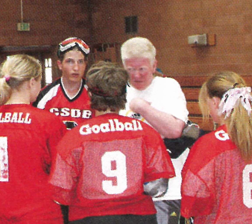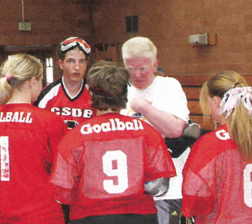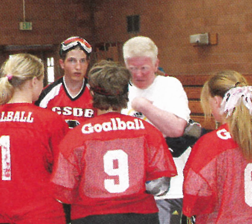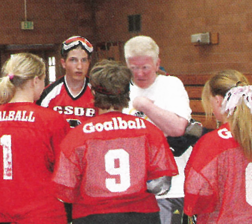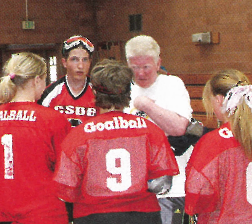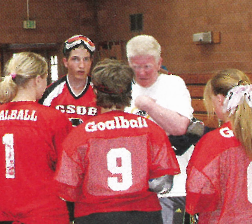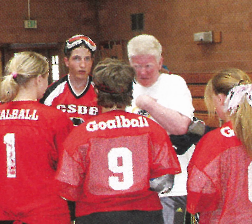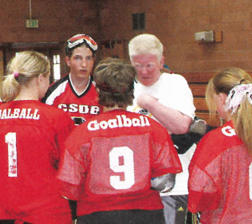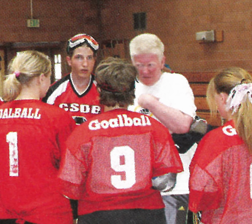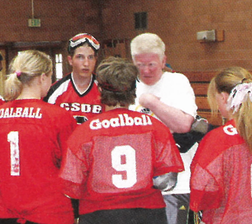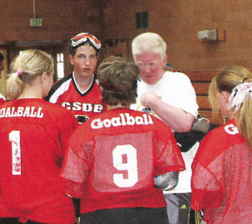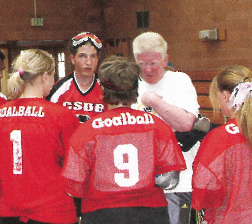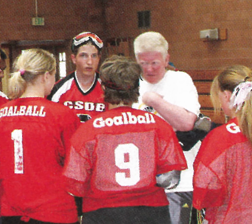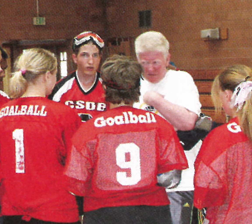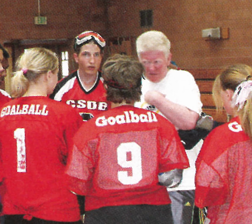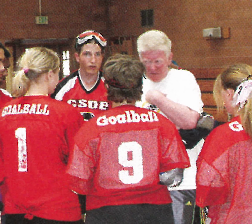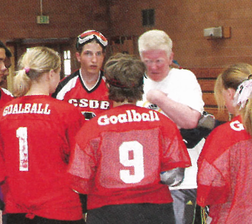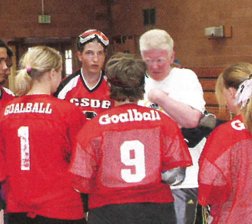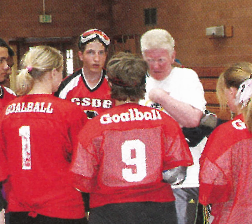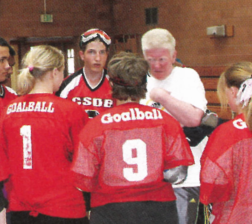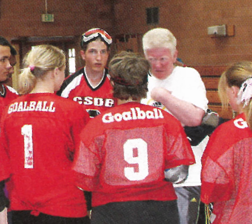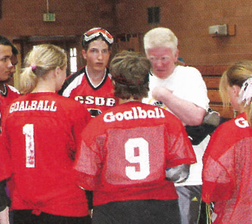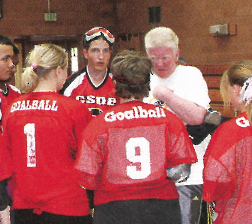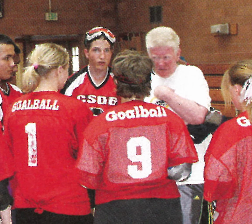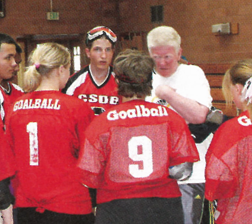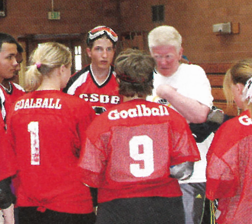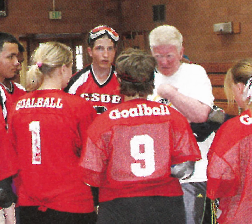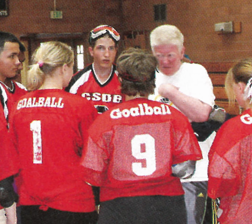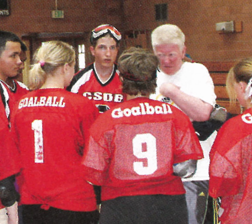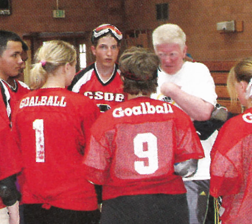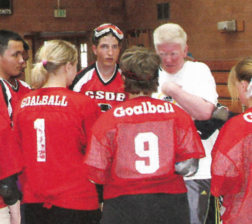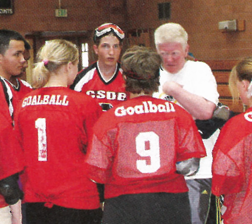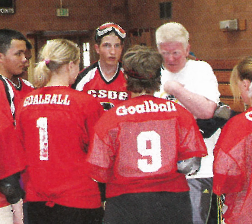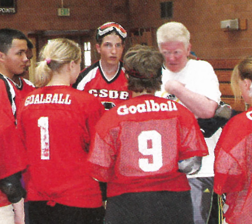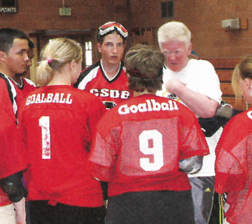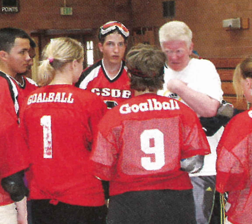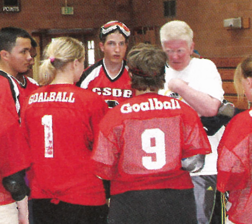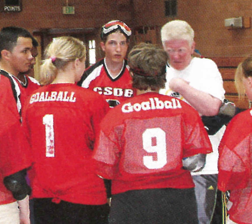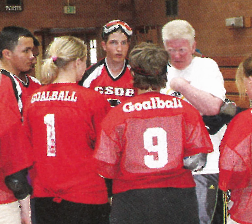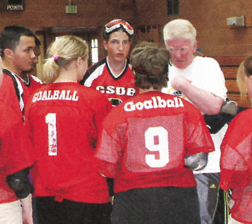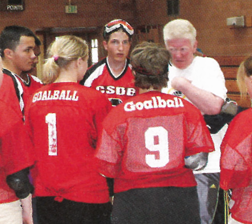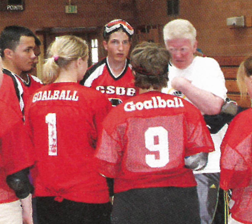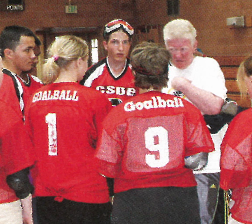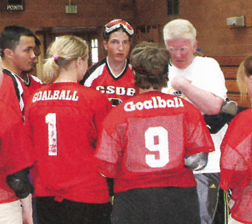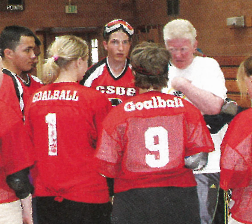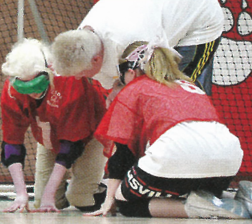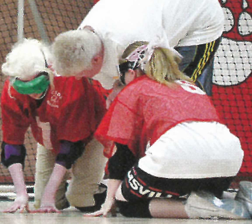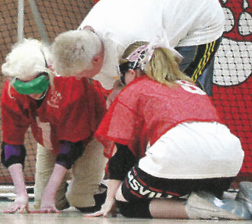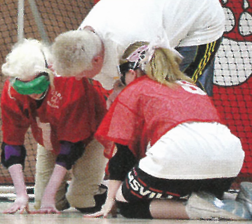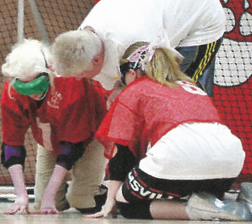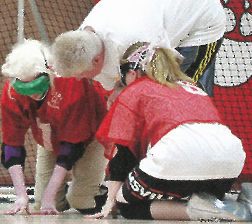"Well, how do I get other teams to come in and play with the kids?" So I started speaking at different organizations,